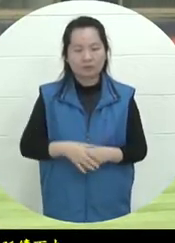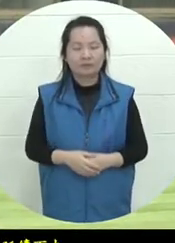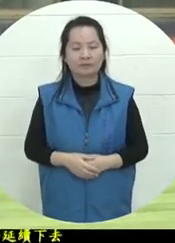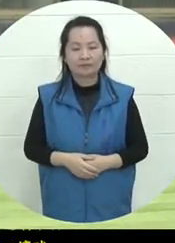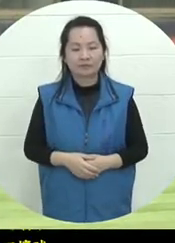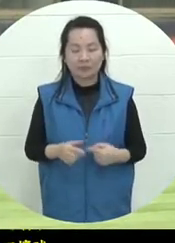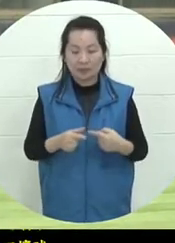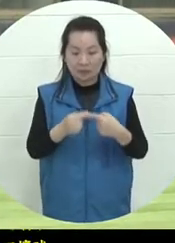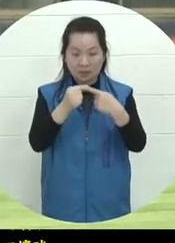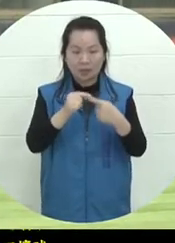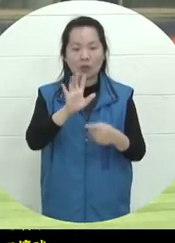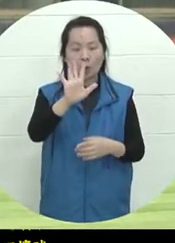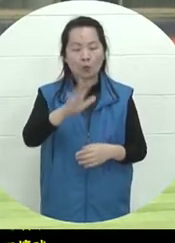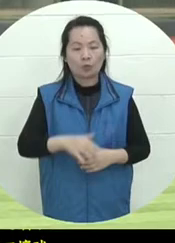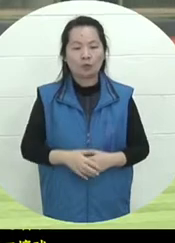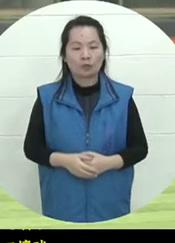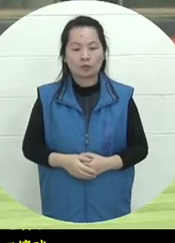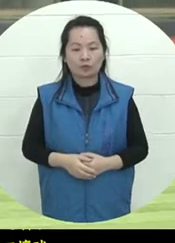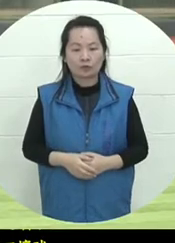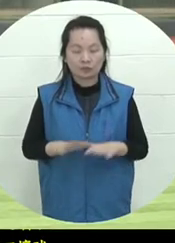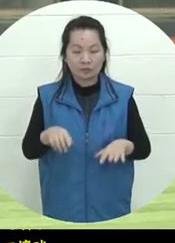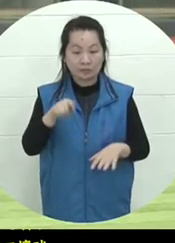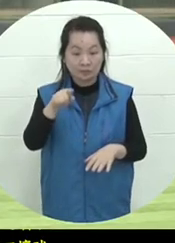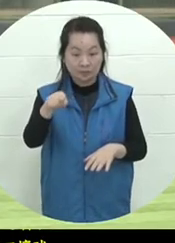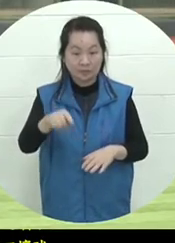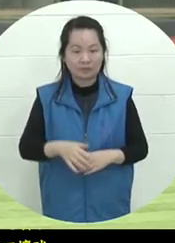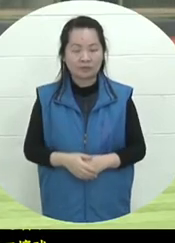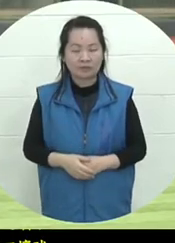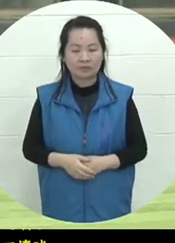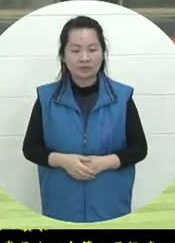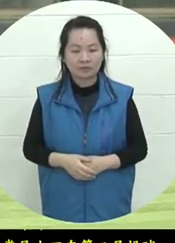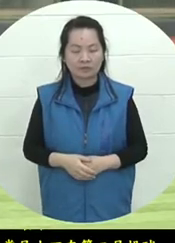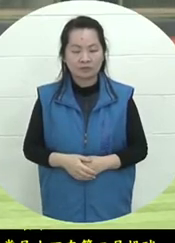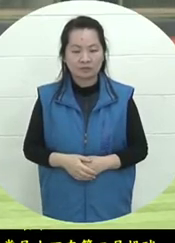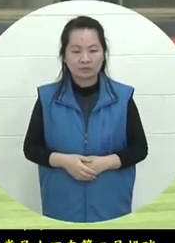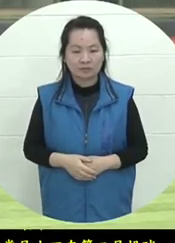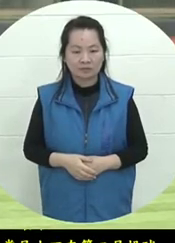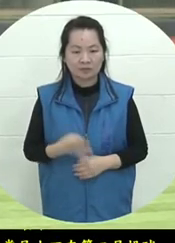that it happened once in the first inning. Facing Anderson, he had two bad balls and a walk